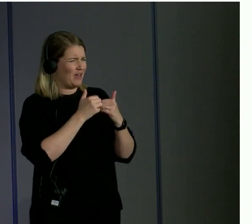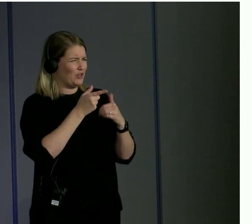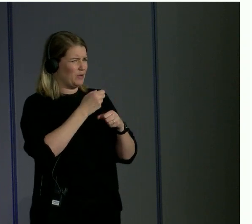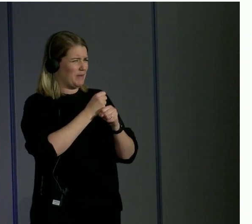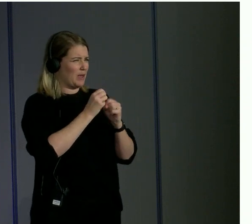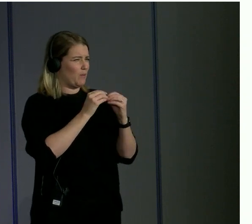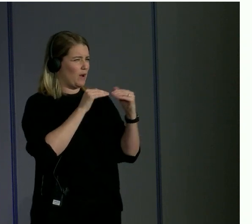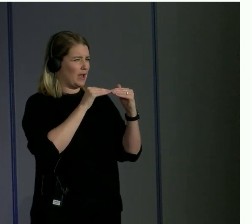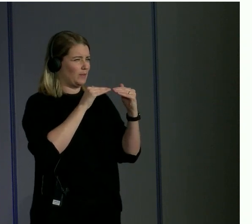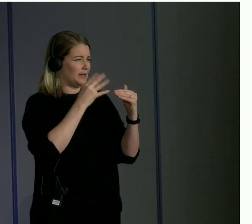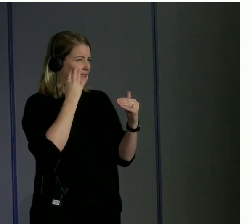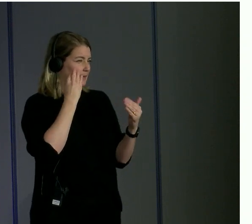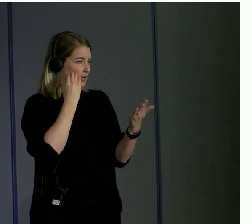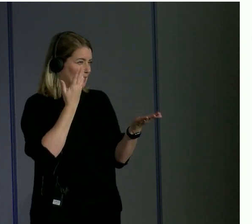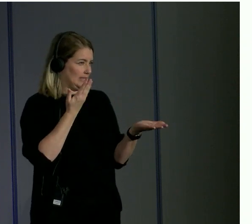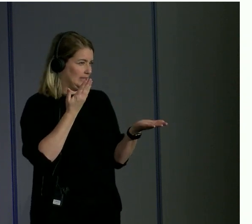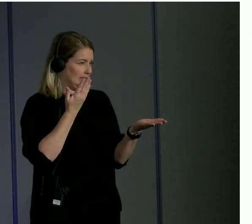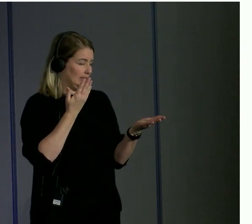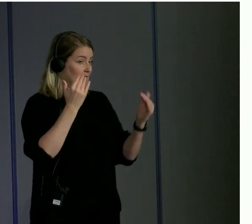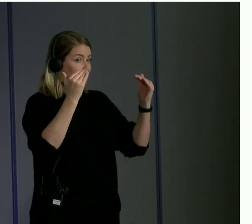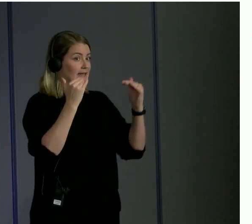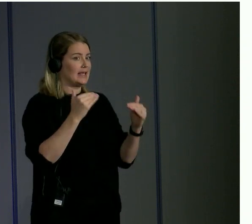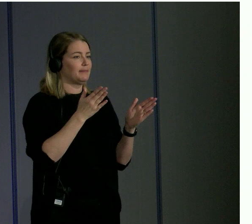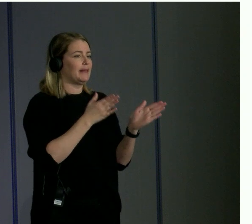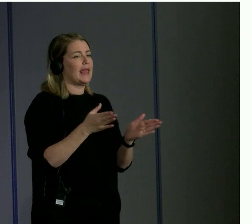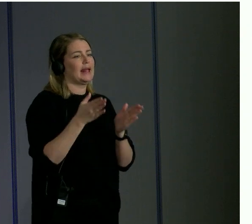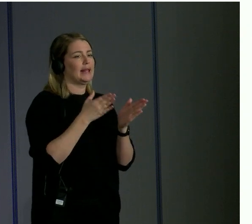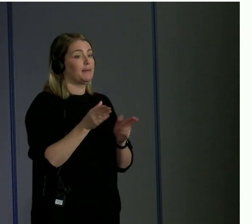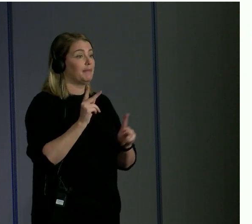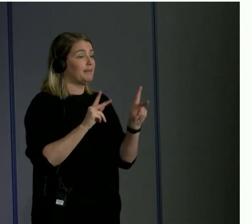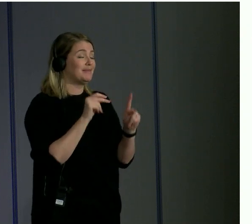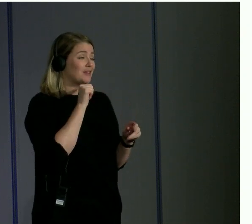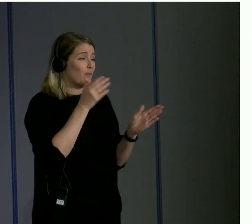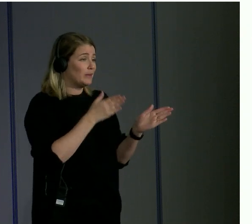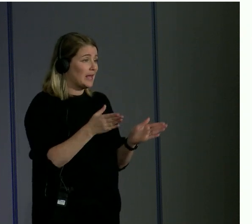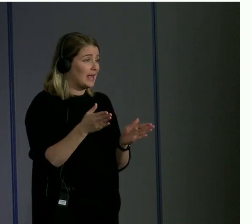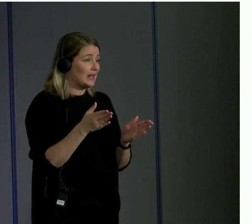Then, of course, planning is the next thing. People don't plan. Accessibility at the end